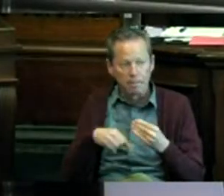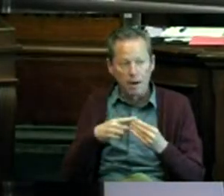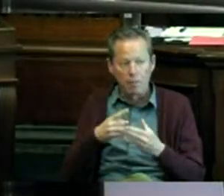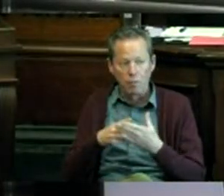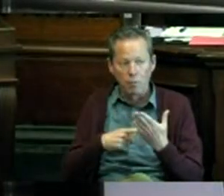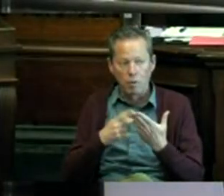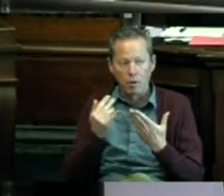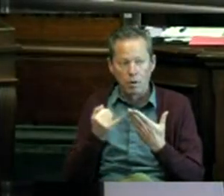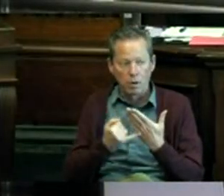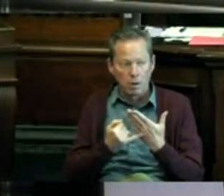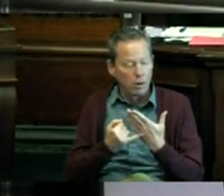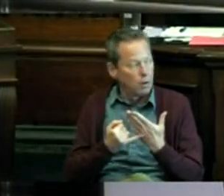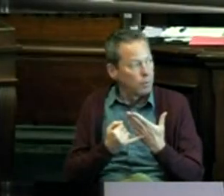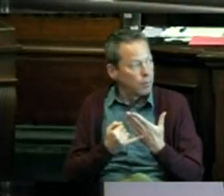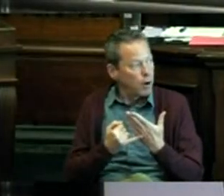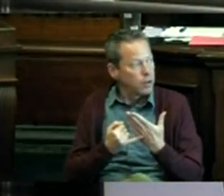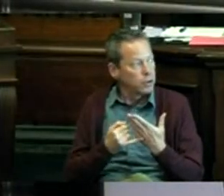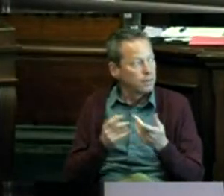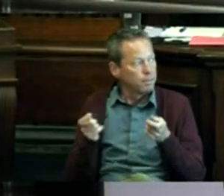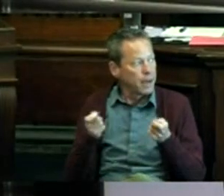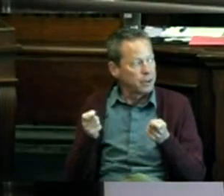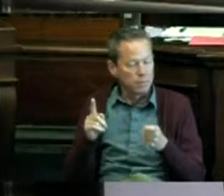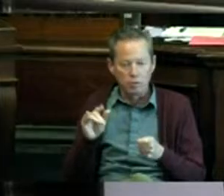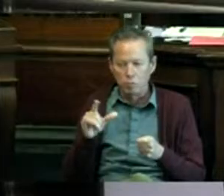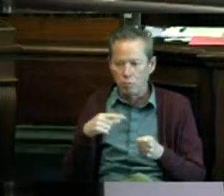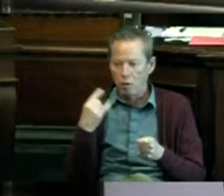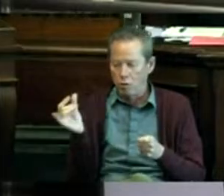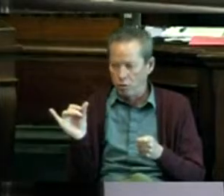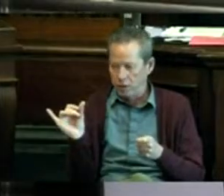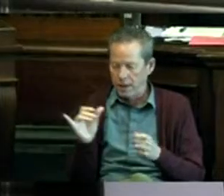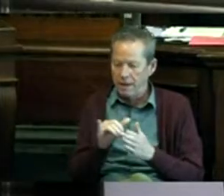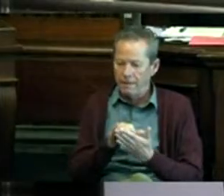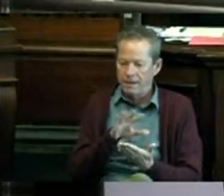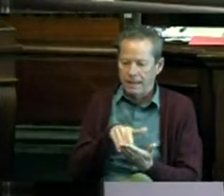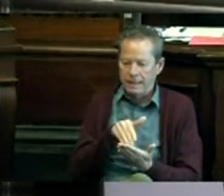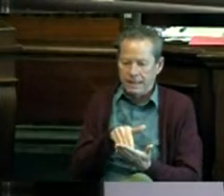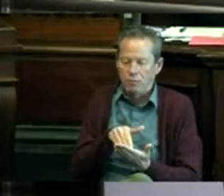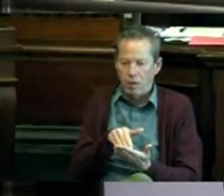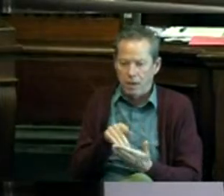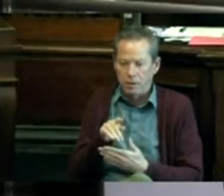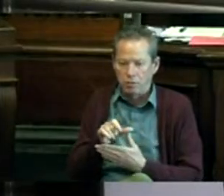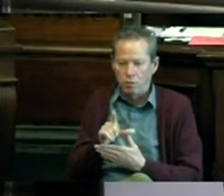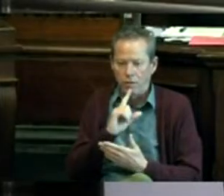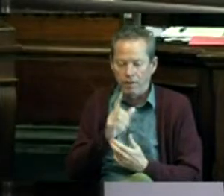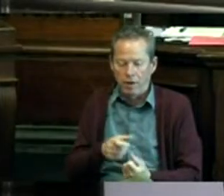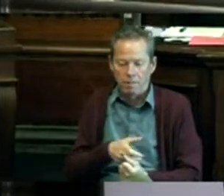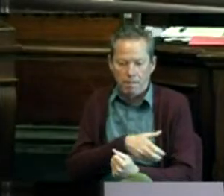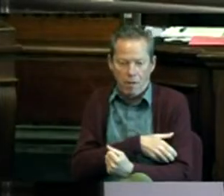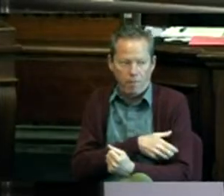the PMO. Let me start by giving you an idea about what a project